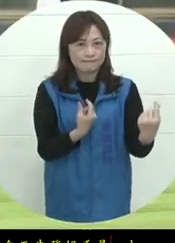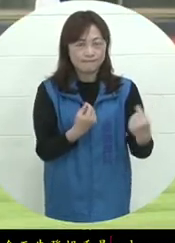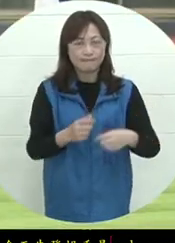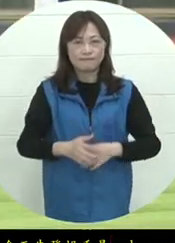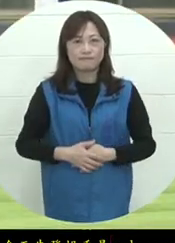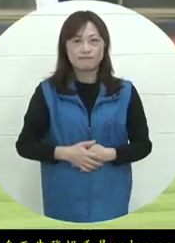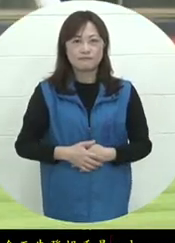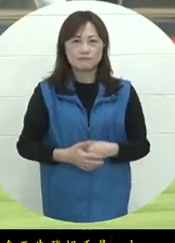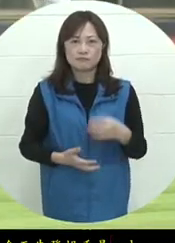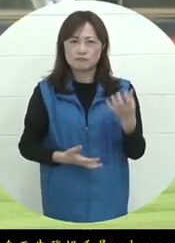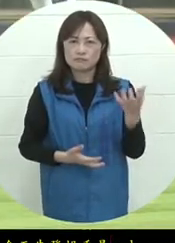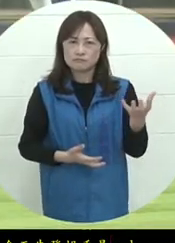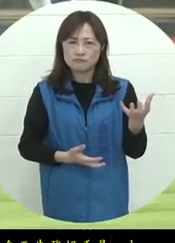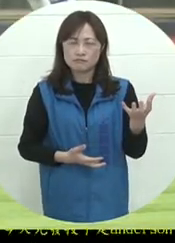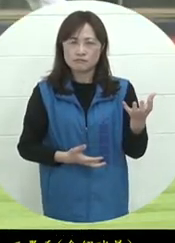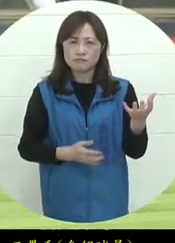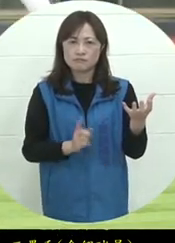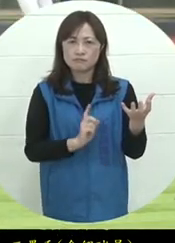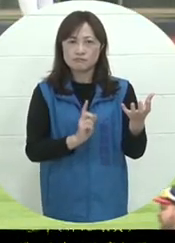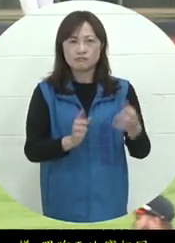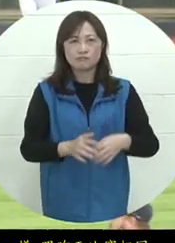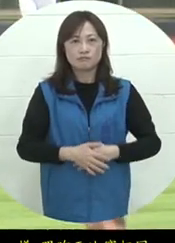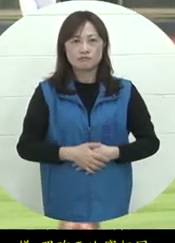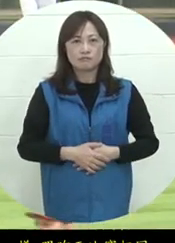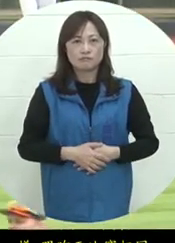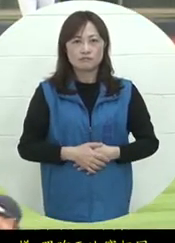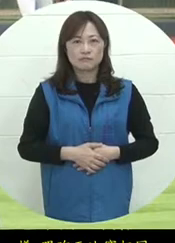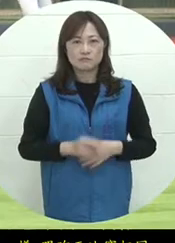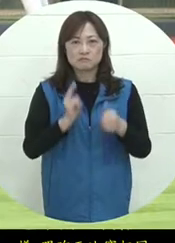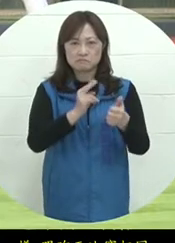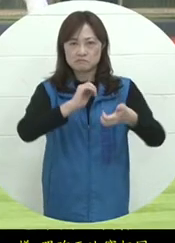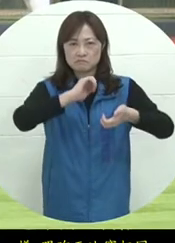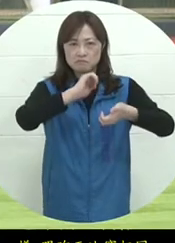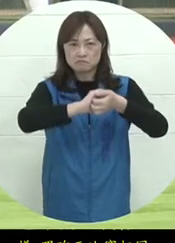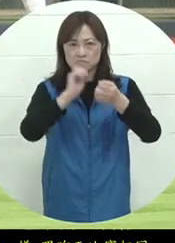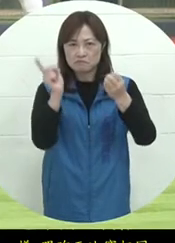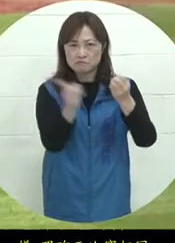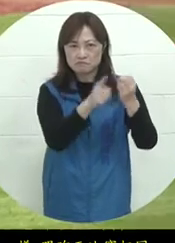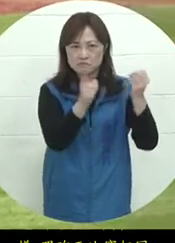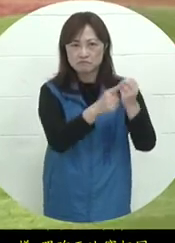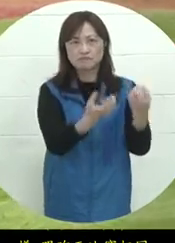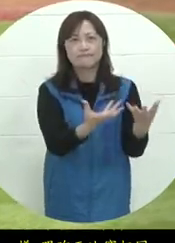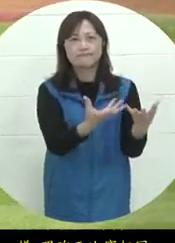did not use the so-called designated hitter. So Japan's side The personnel are quite sufficient.